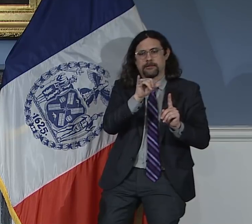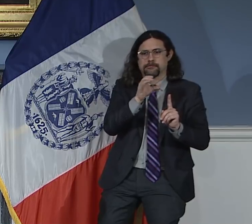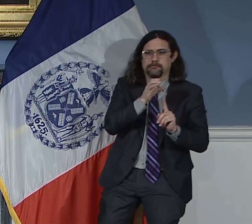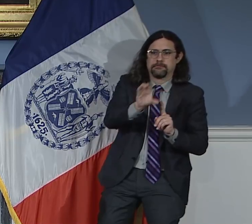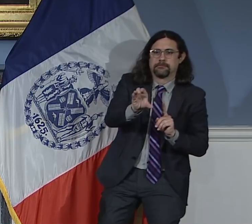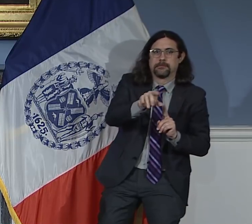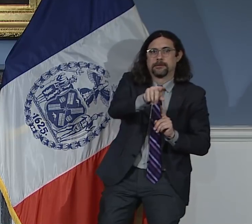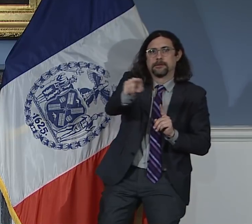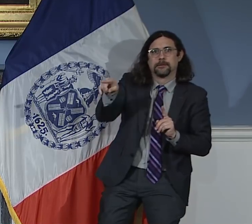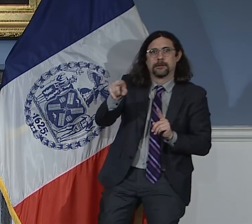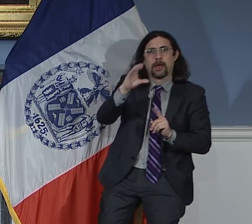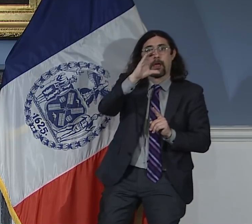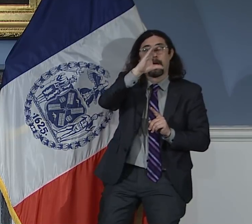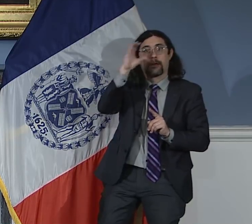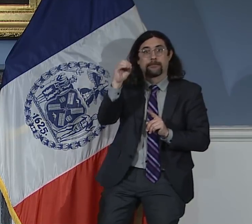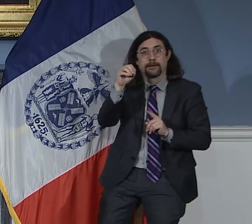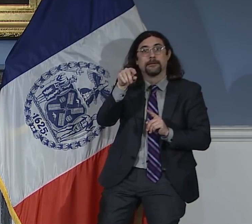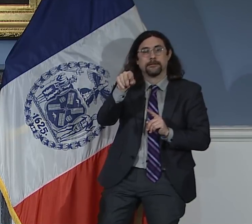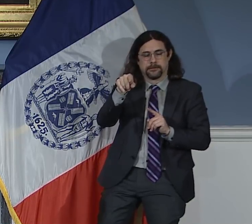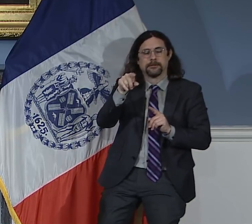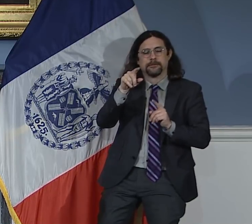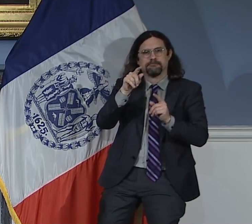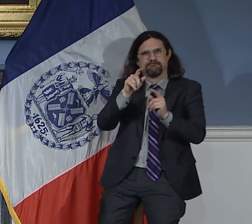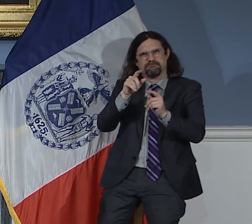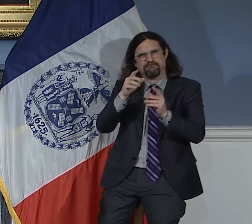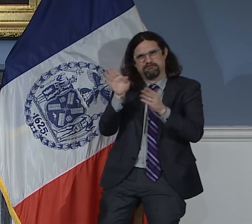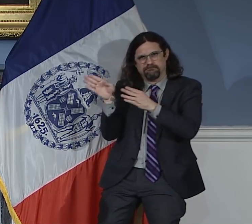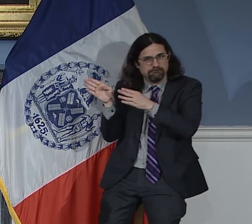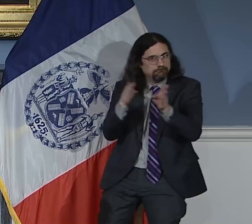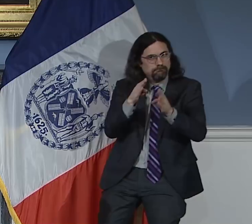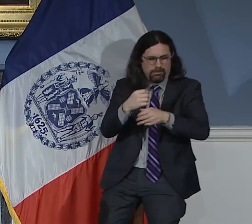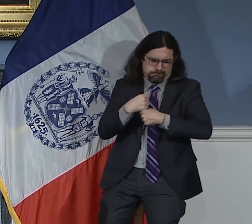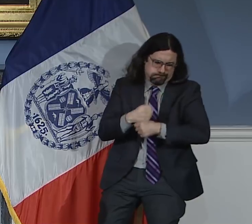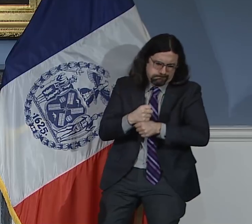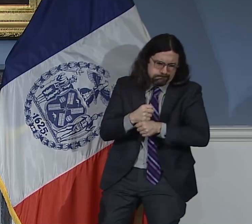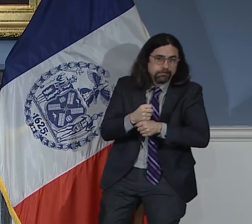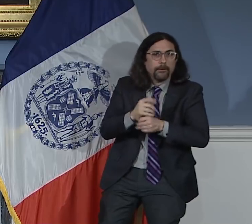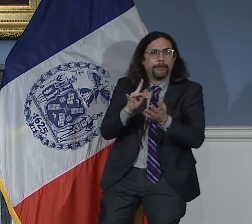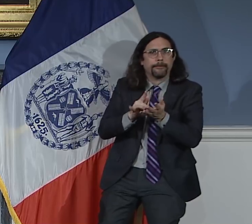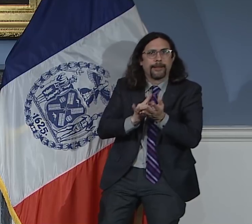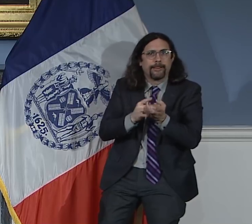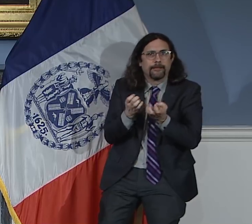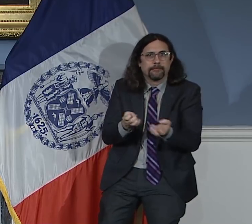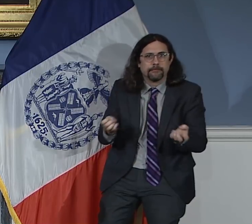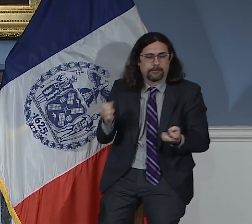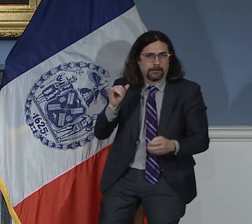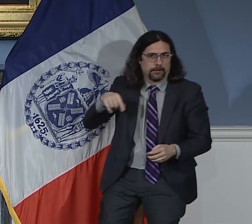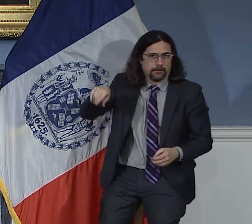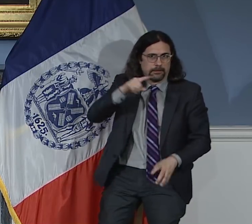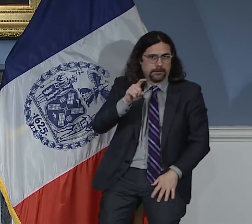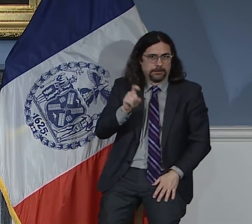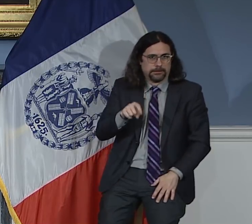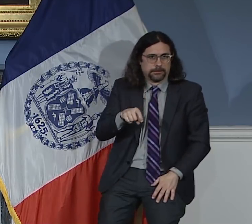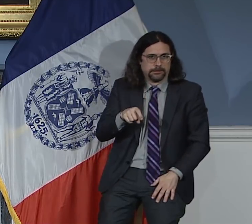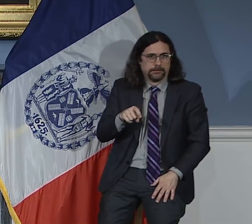ENSURE COMPANIES ARE PRODUCING NEEDED GOODS AND THAT THEY GET TO WHREE TEYH EAR NEEDED MOST. HOWEVER, THE PRESIDENT HAS NOT